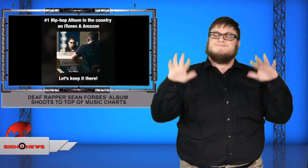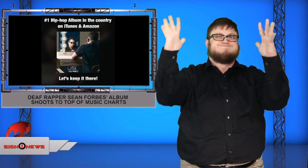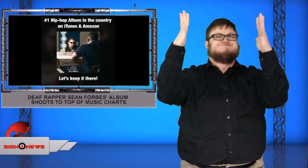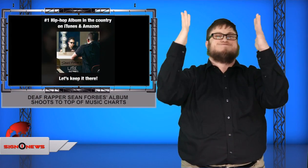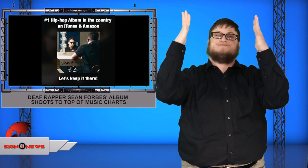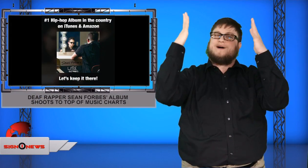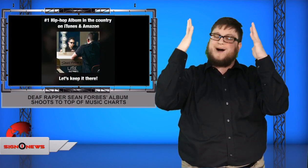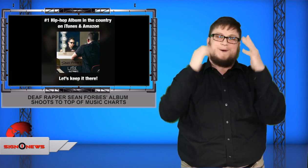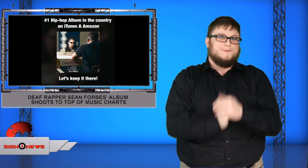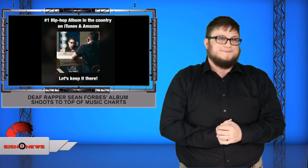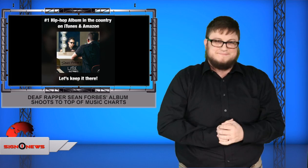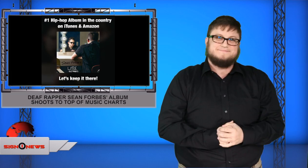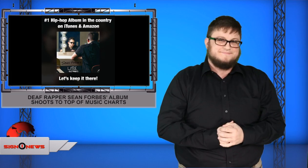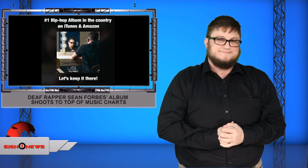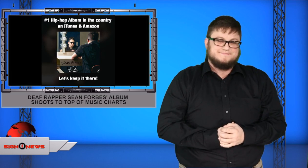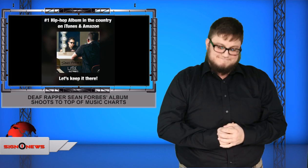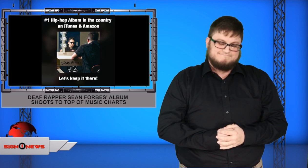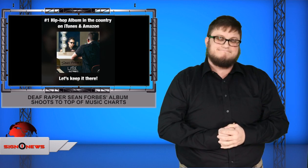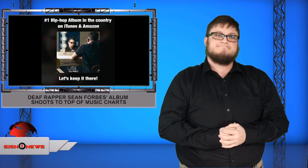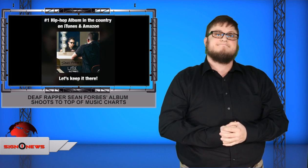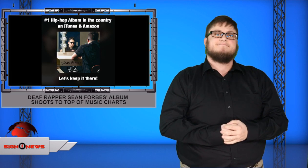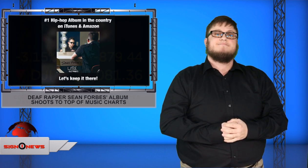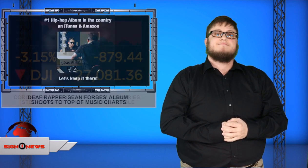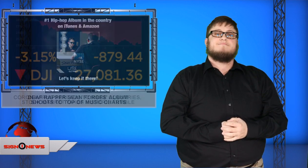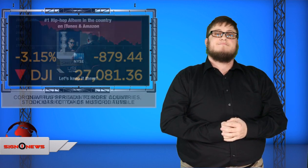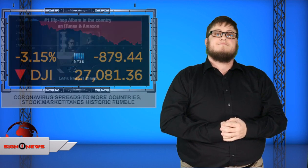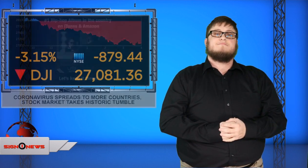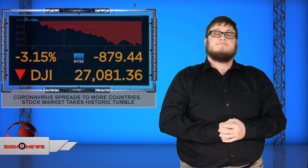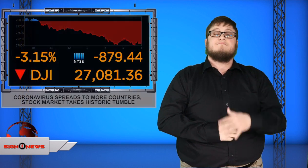Wow! Congratulations.